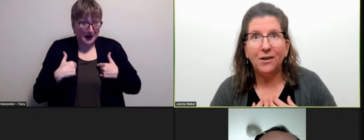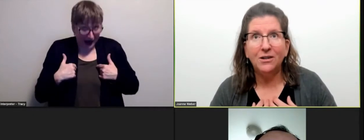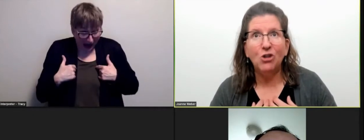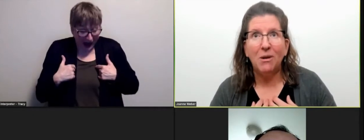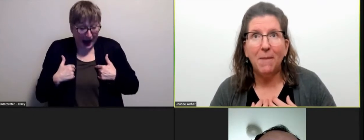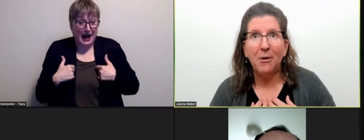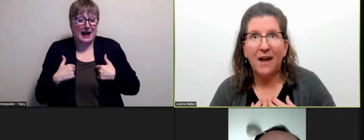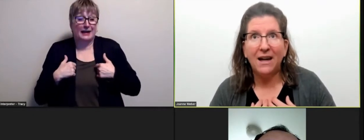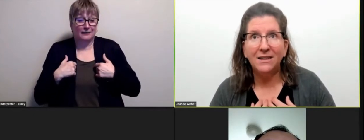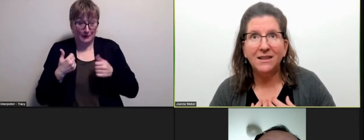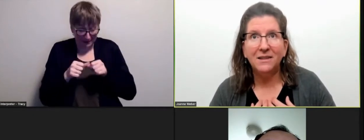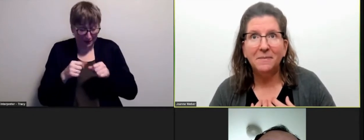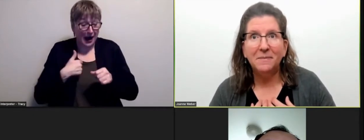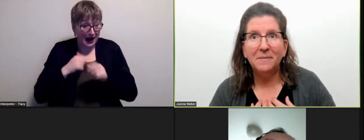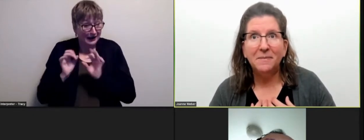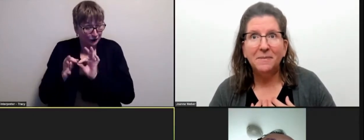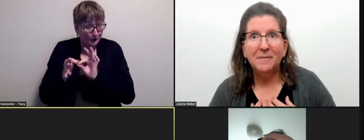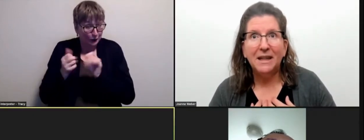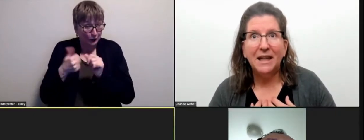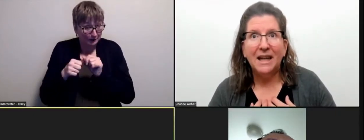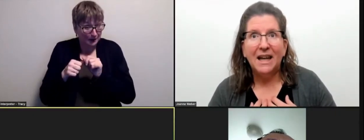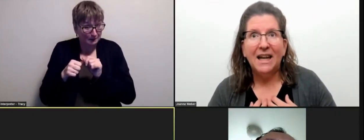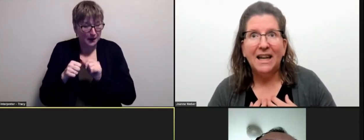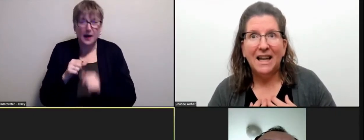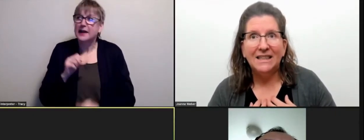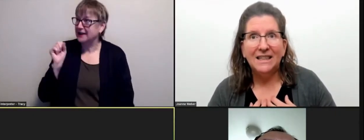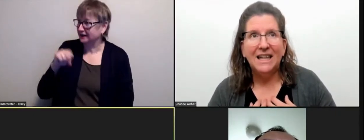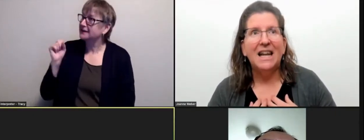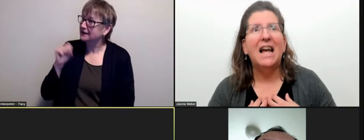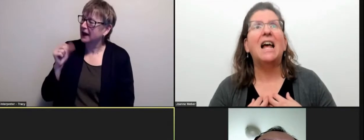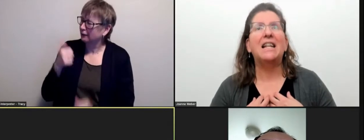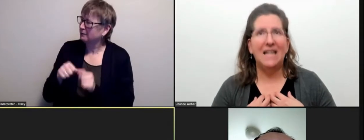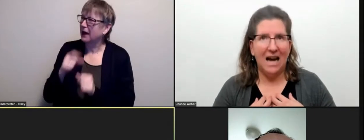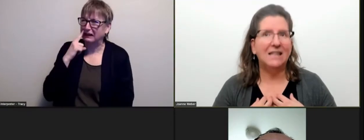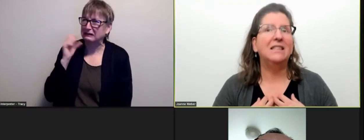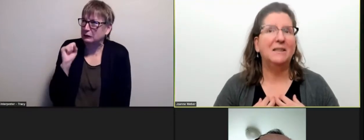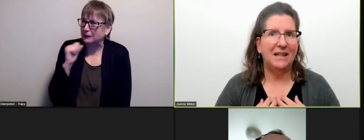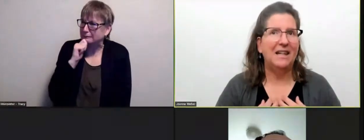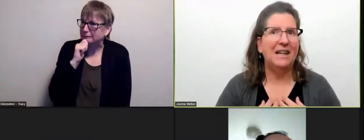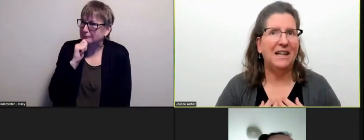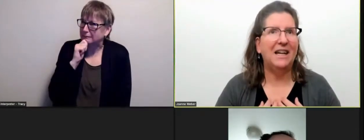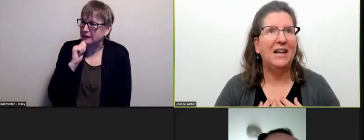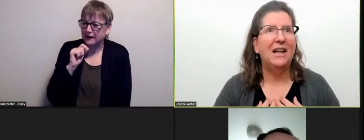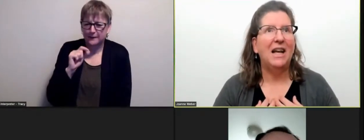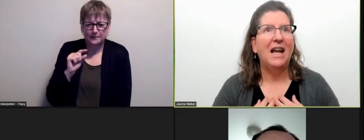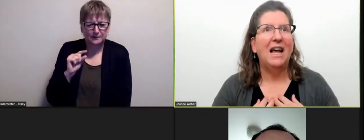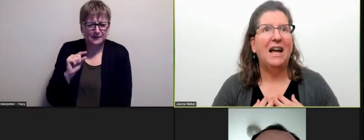Do you remember that? Major: Uh yes, yes I think so. Yeah I think there was the interpreter Lee . . .